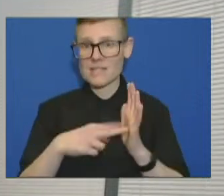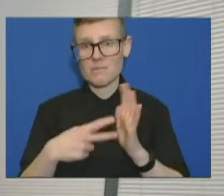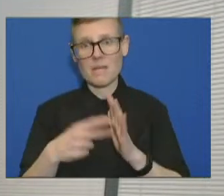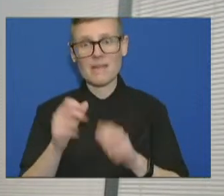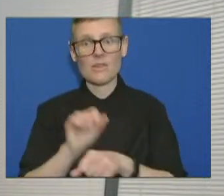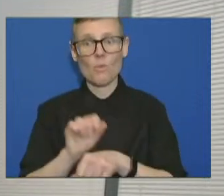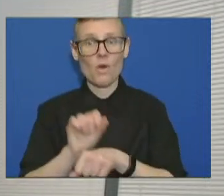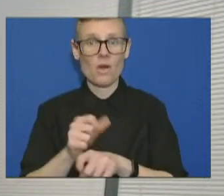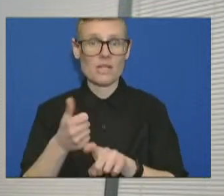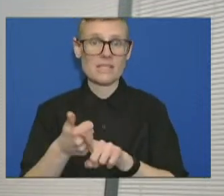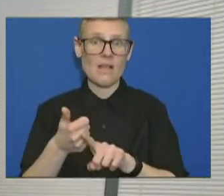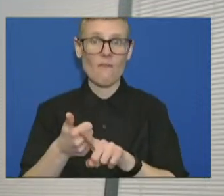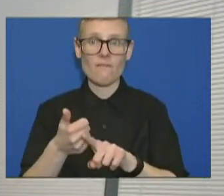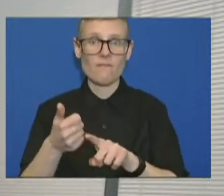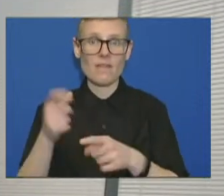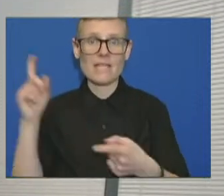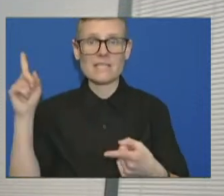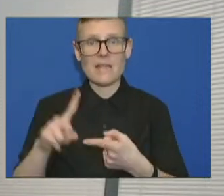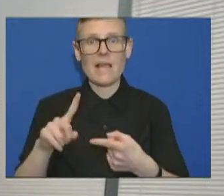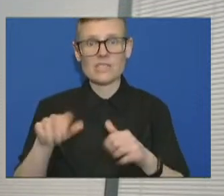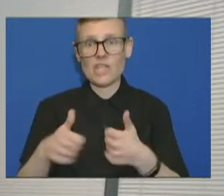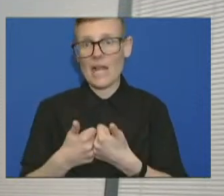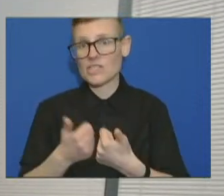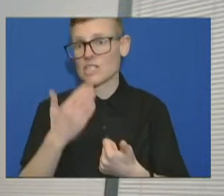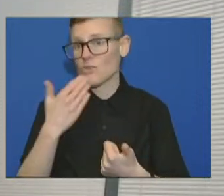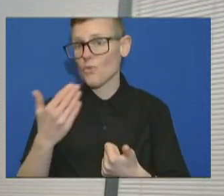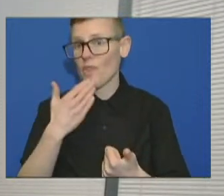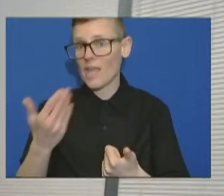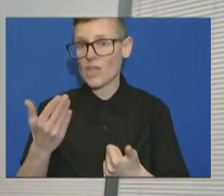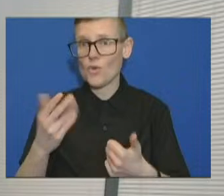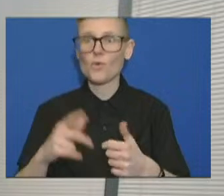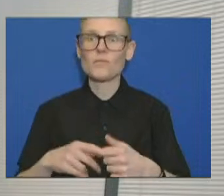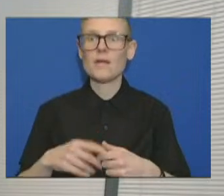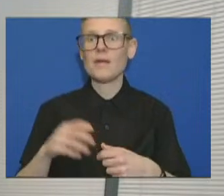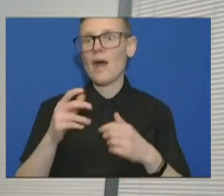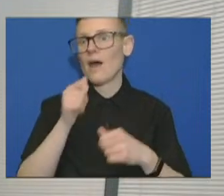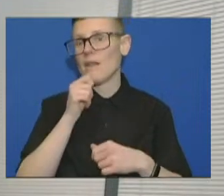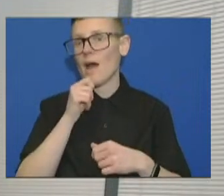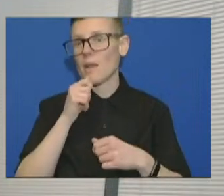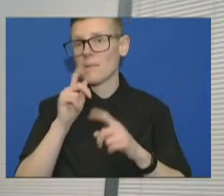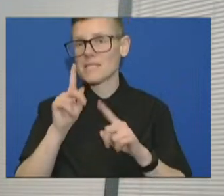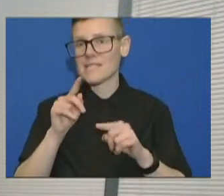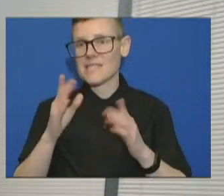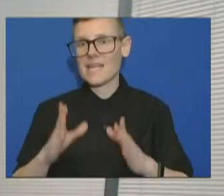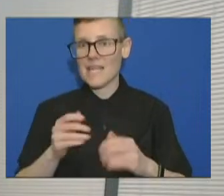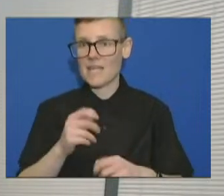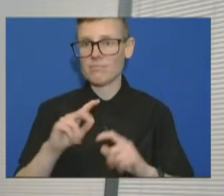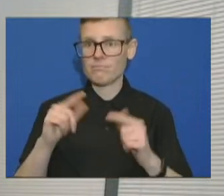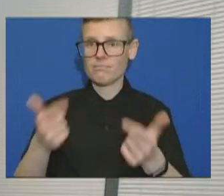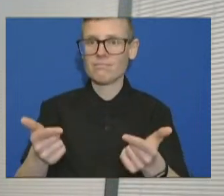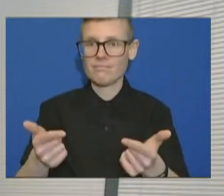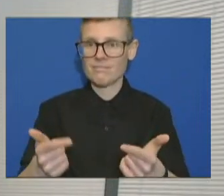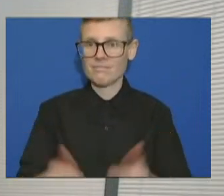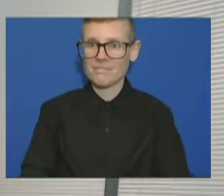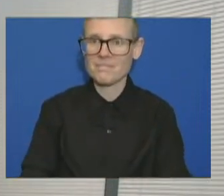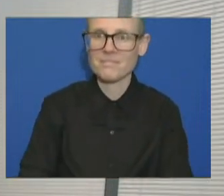we've got great ratios at the secondary level, that doesn't mean that the work is any less